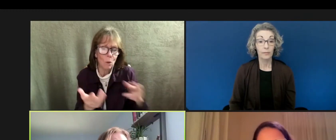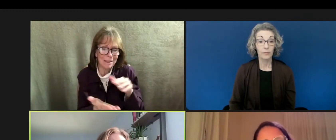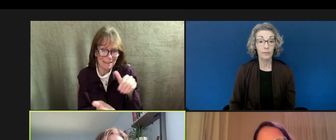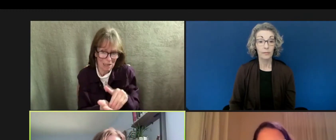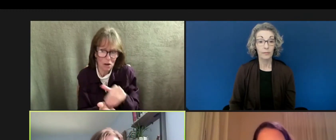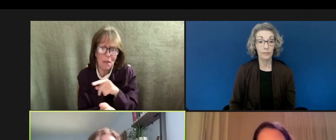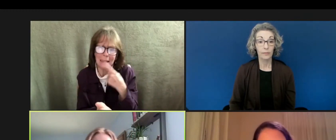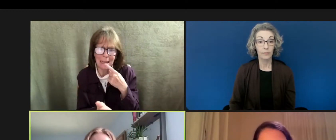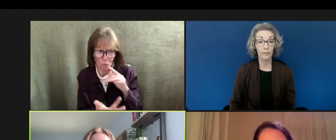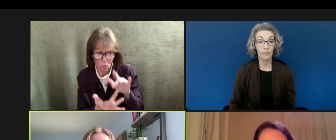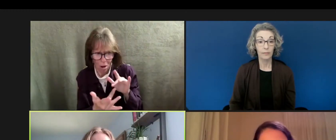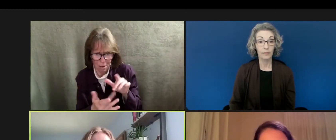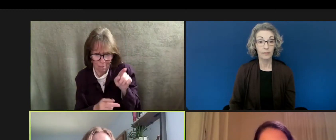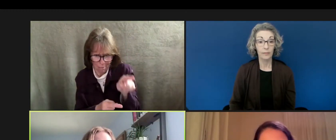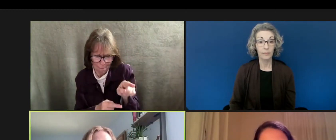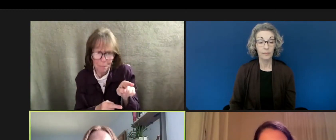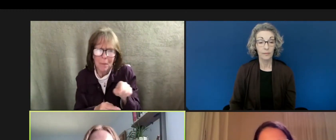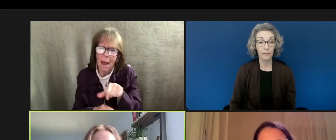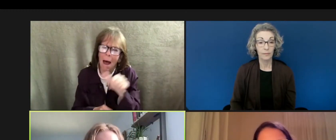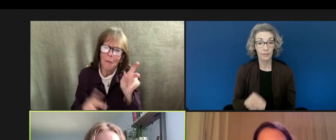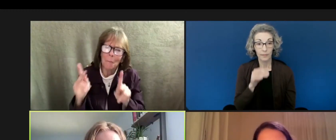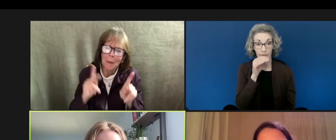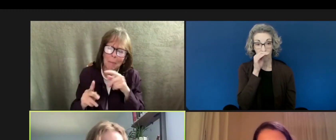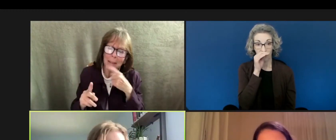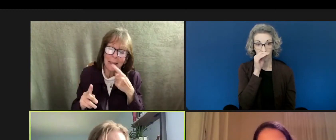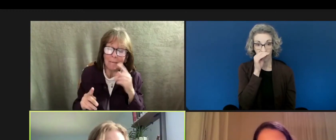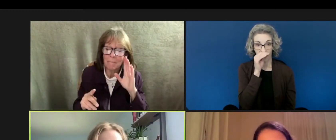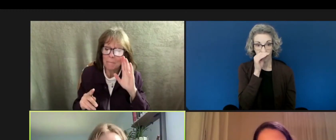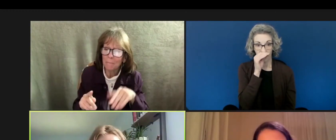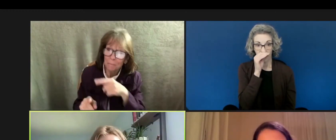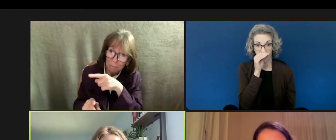But there's also people who are saying they know many doctors with ADHD and